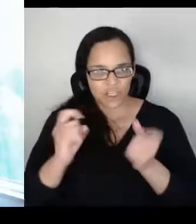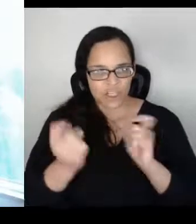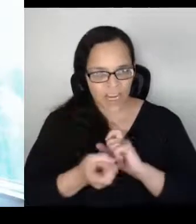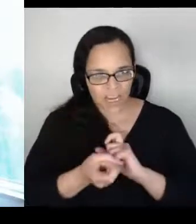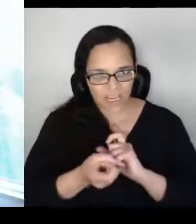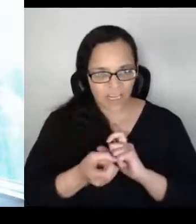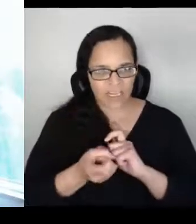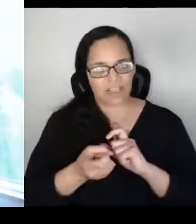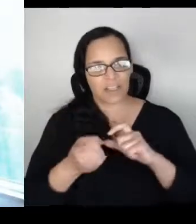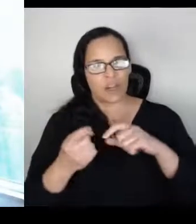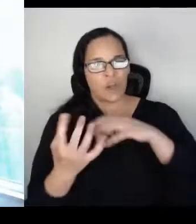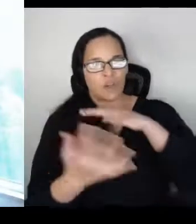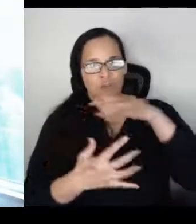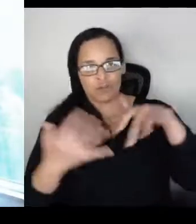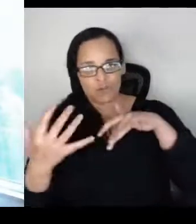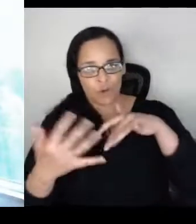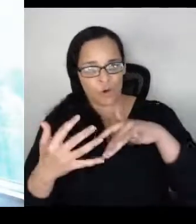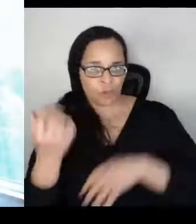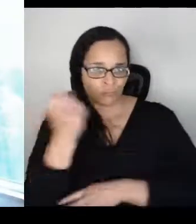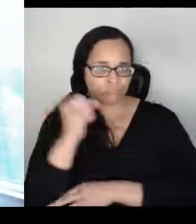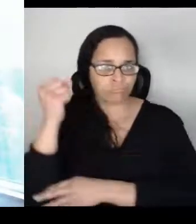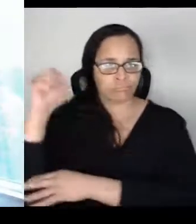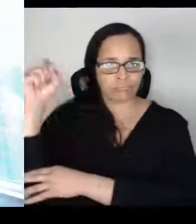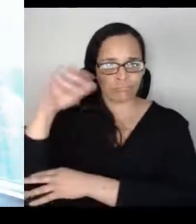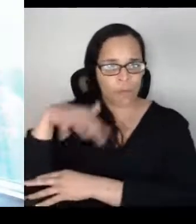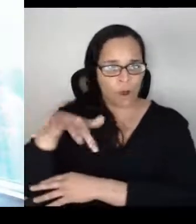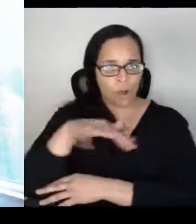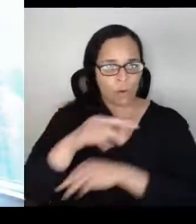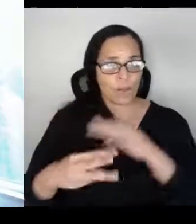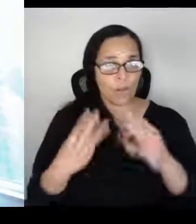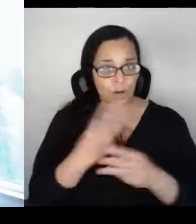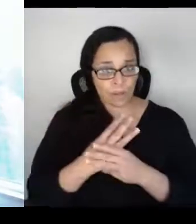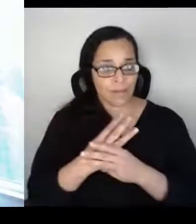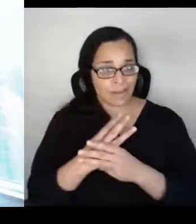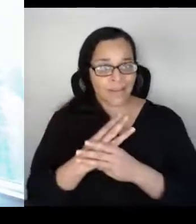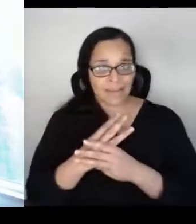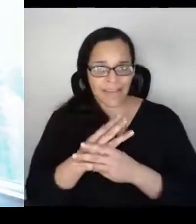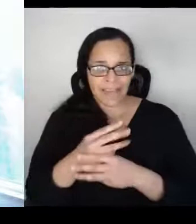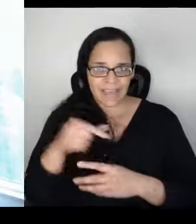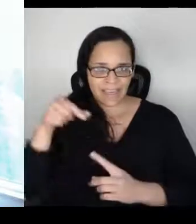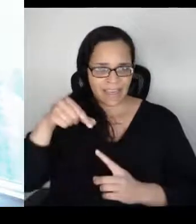all across the globe, it is the responsibility of the United States,